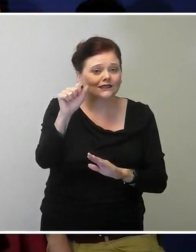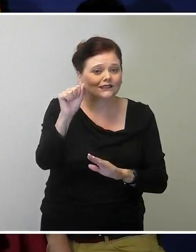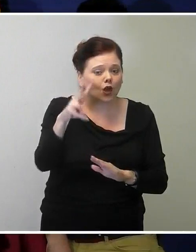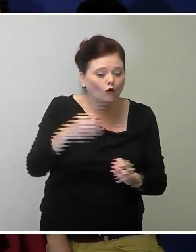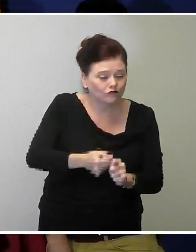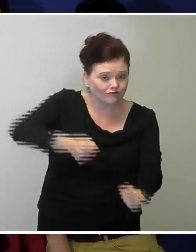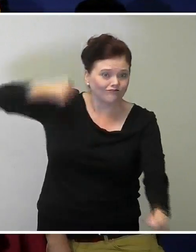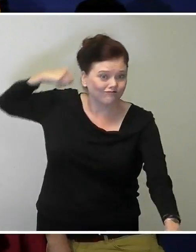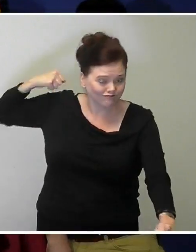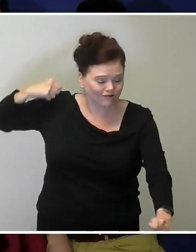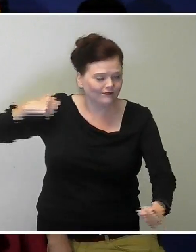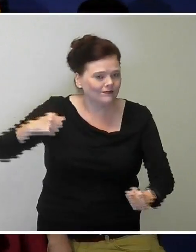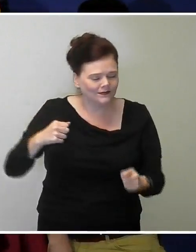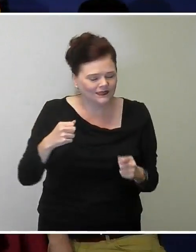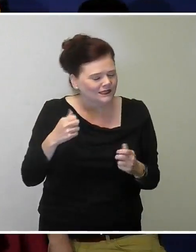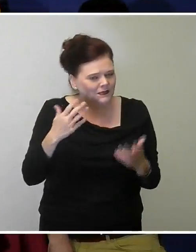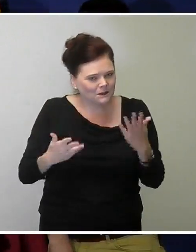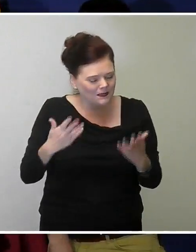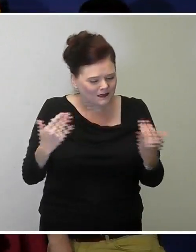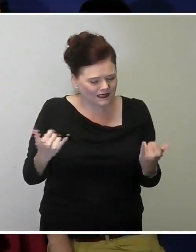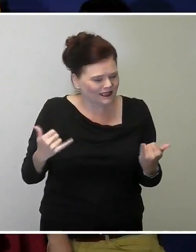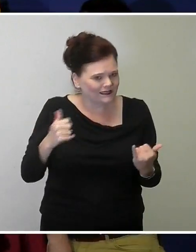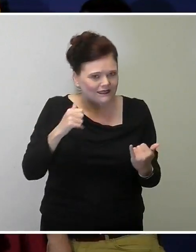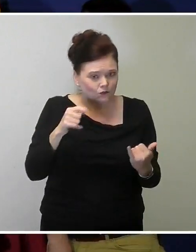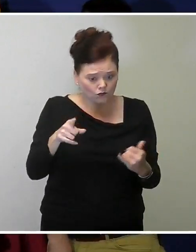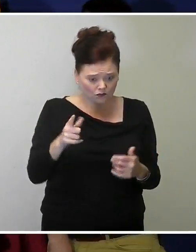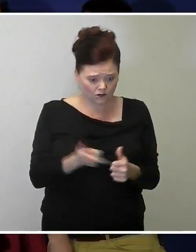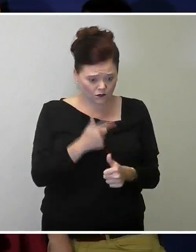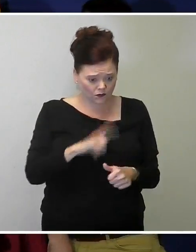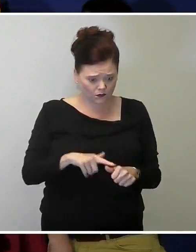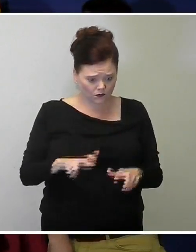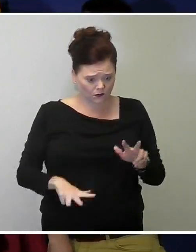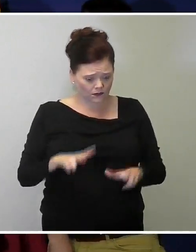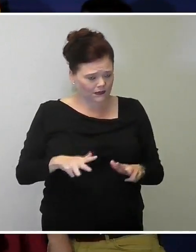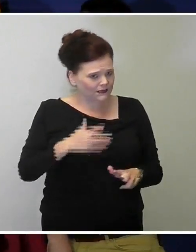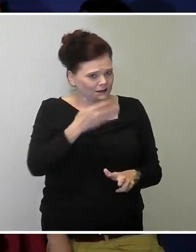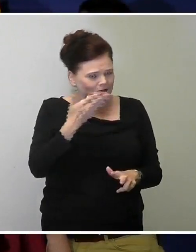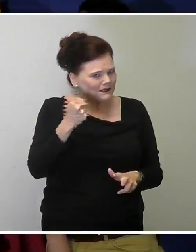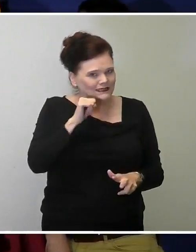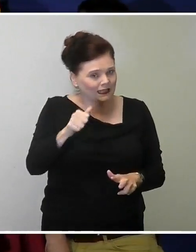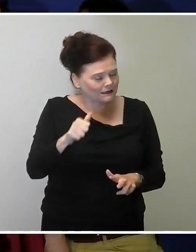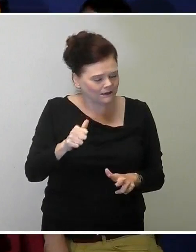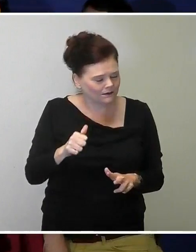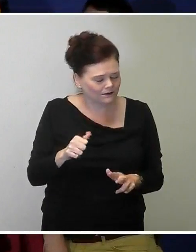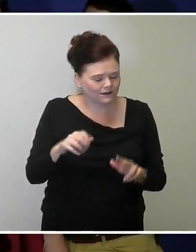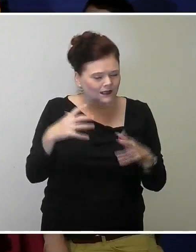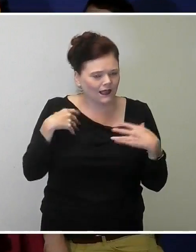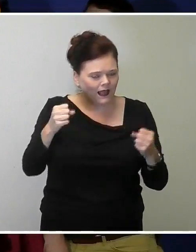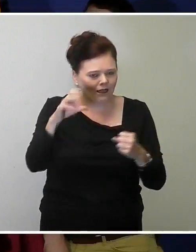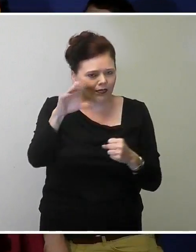SEE AFTER A STORM. THE SECOND IS PEOPLE OPERATING CHAIN SAWS.